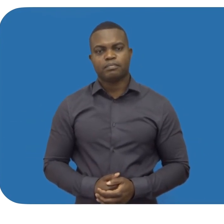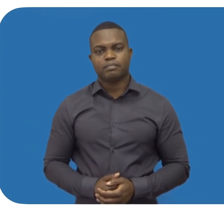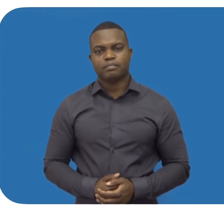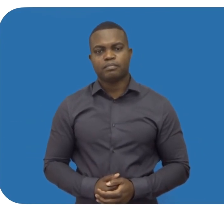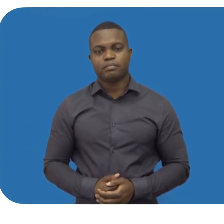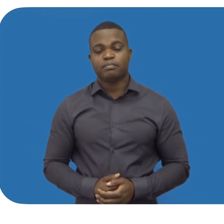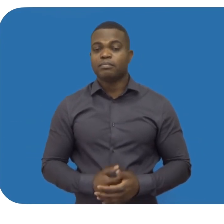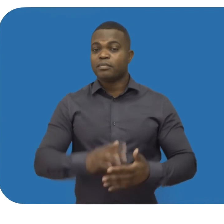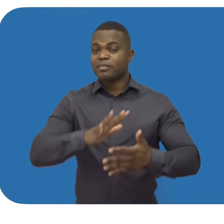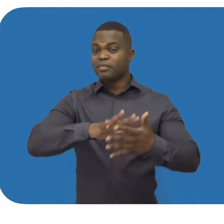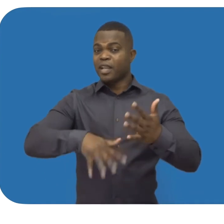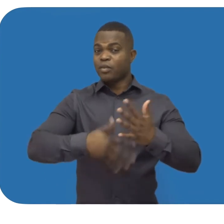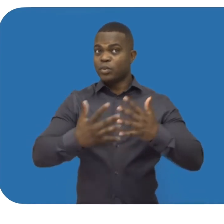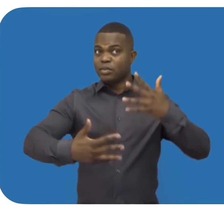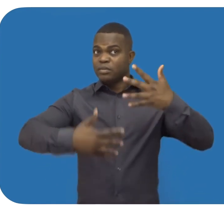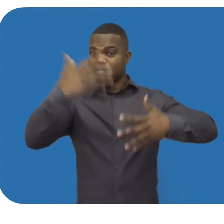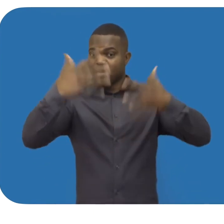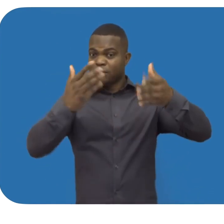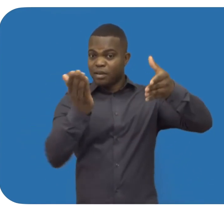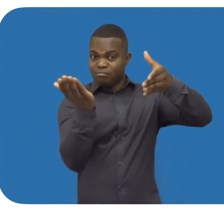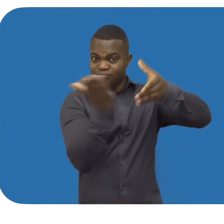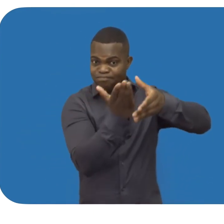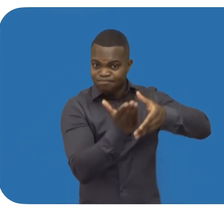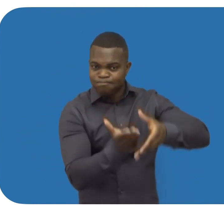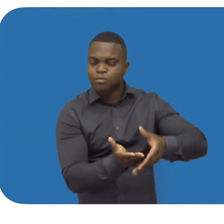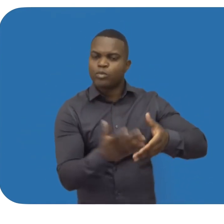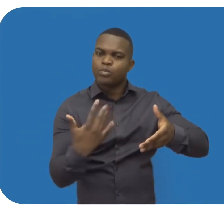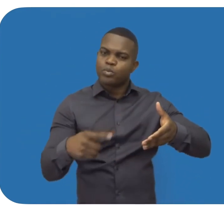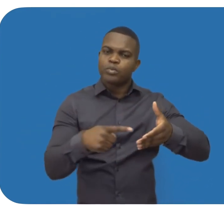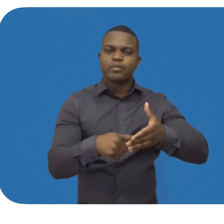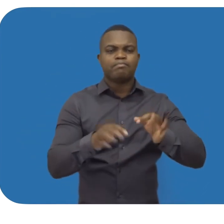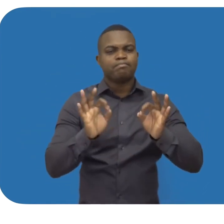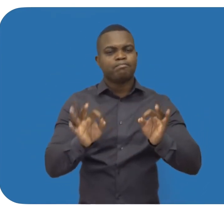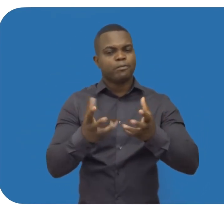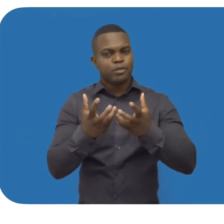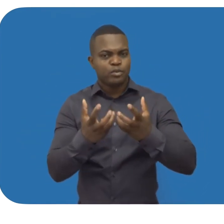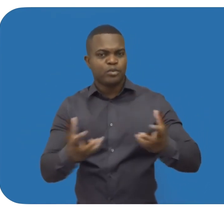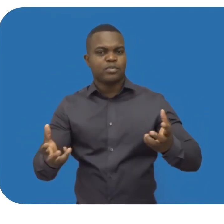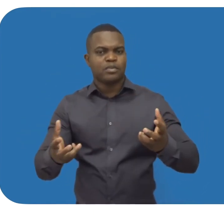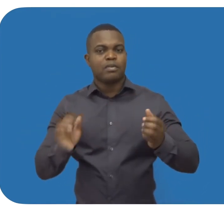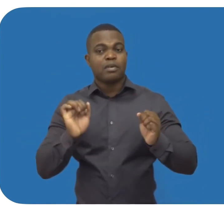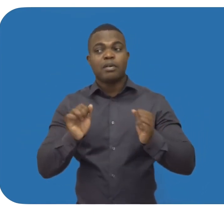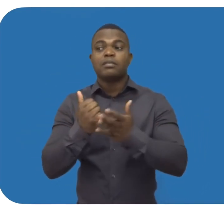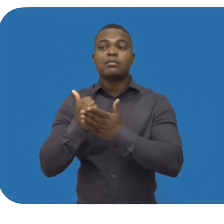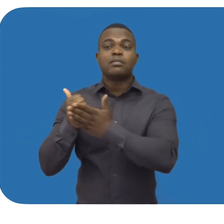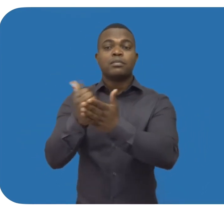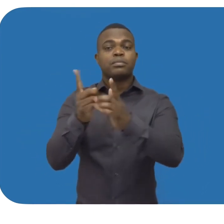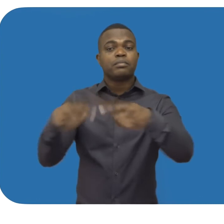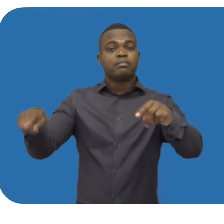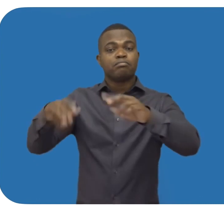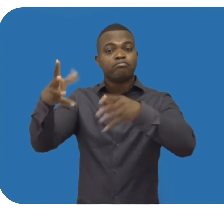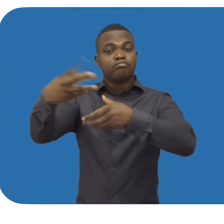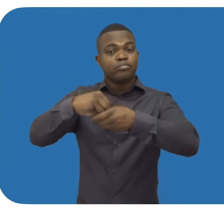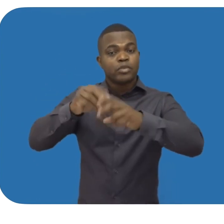With the Sign Language Dataset Compendium we present a resource that we hope will help researchers and other interested parties